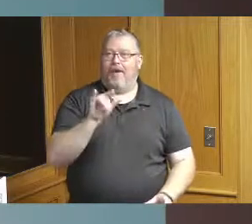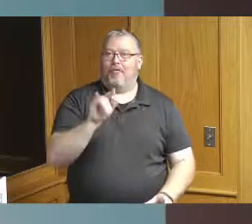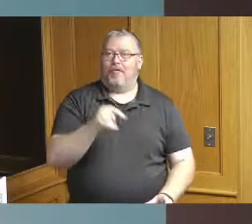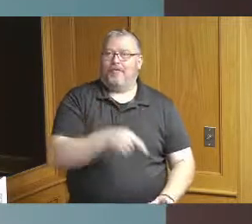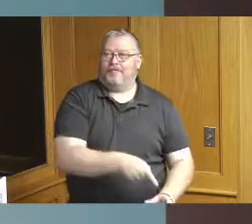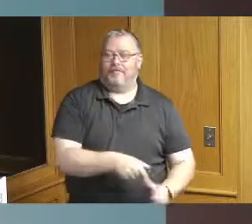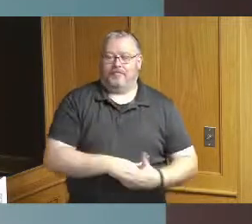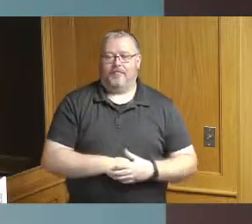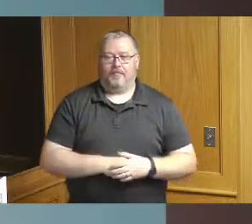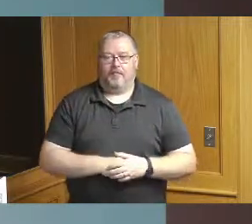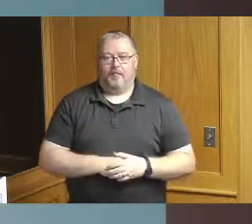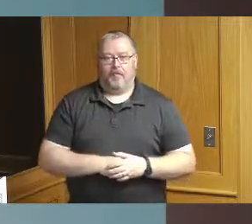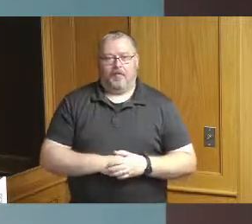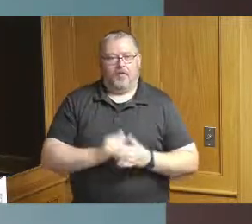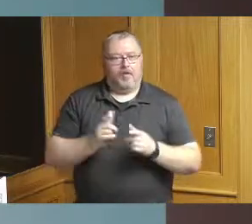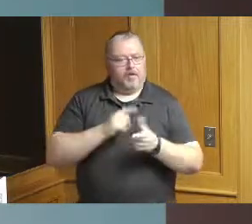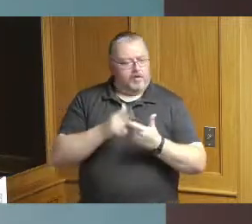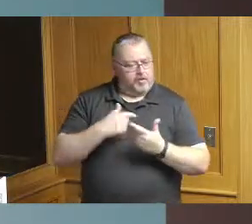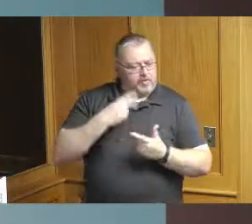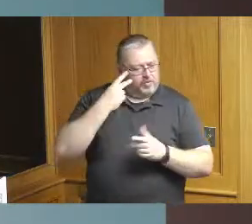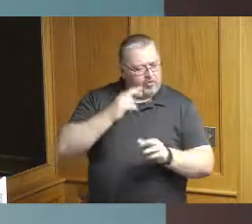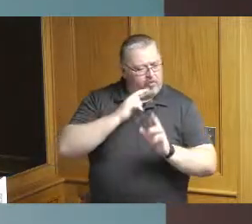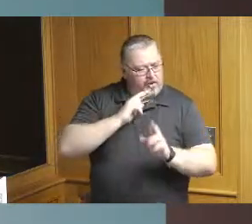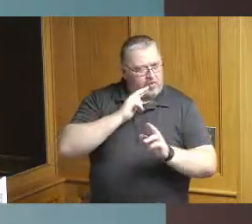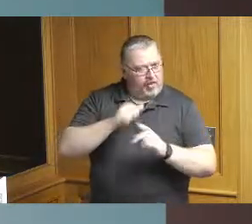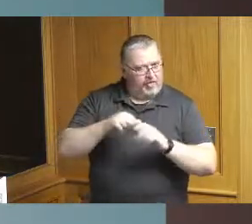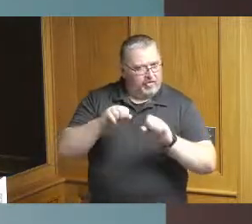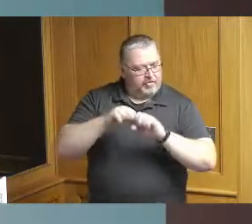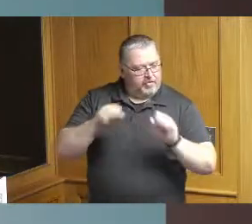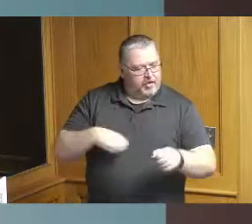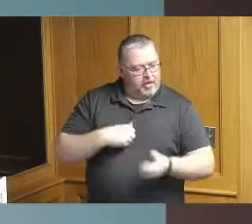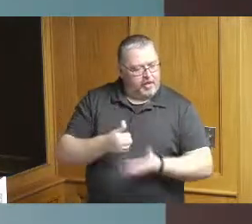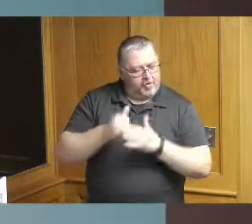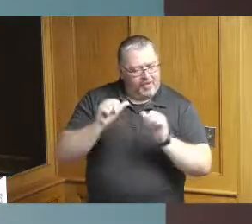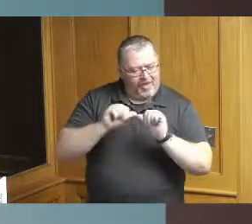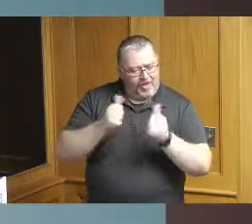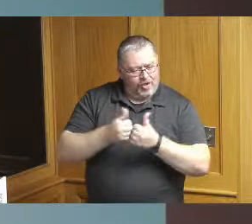so we also have reporting built into the system that helps agencies track their efficiencies